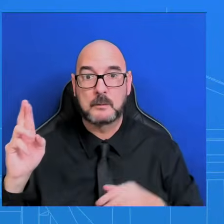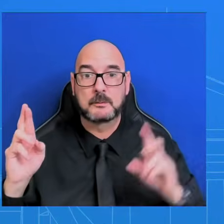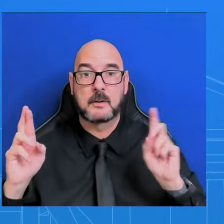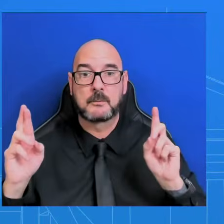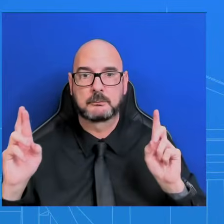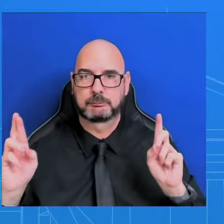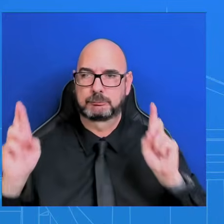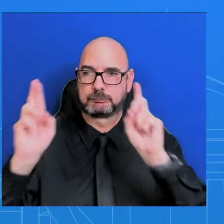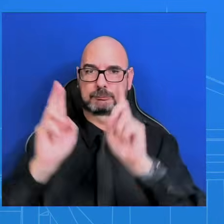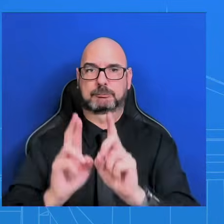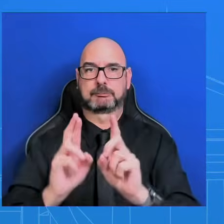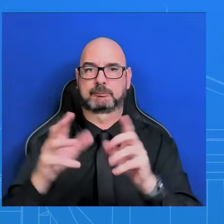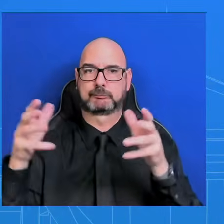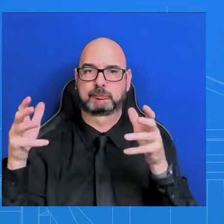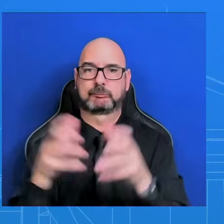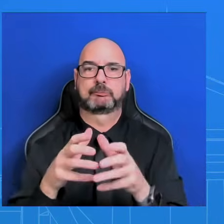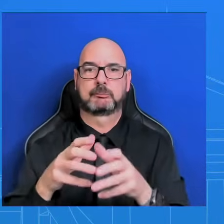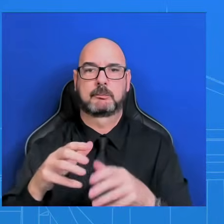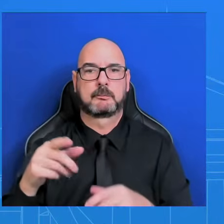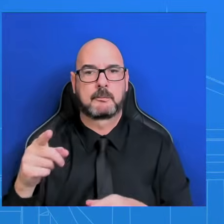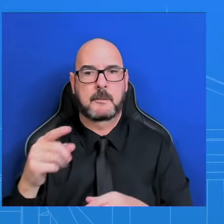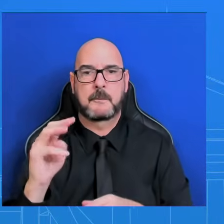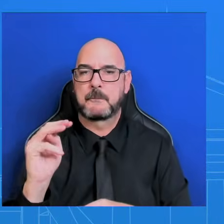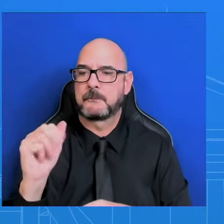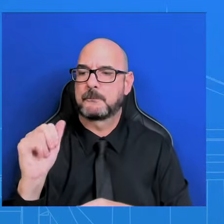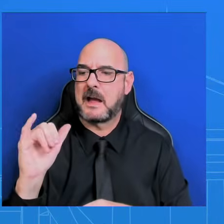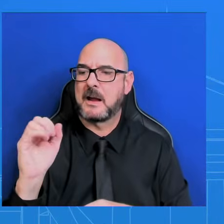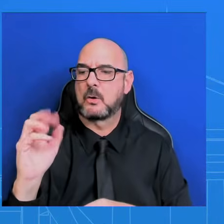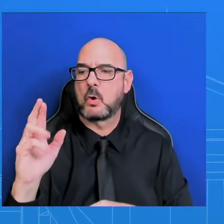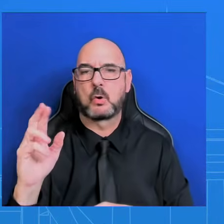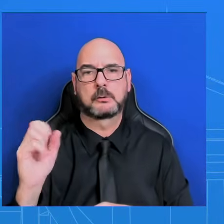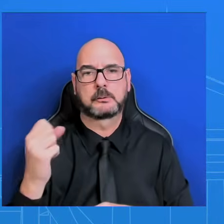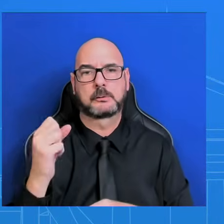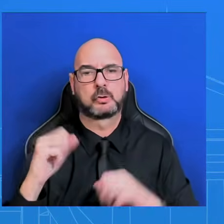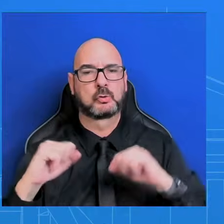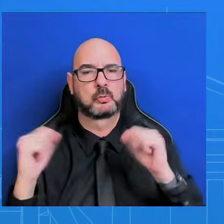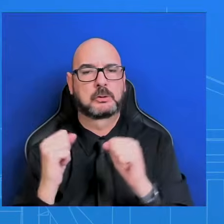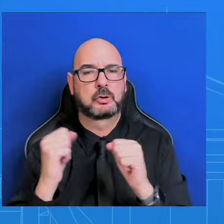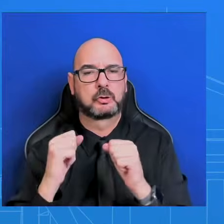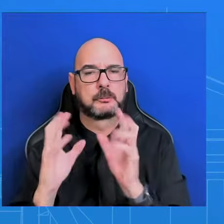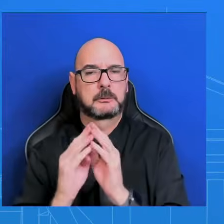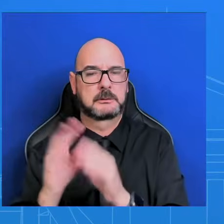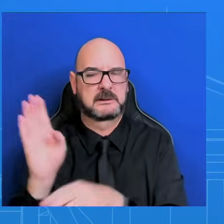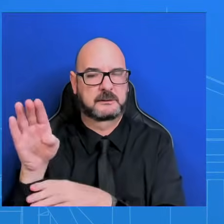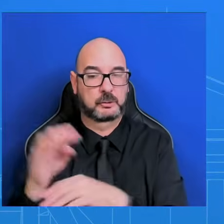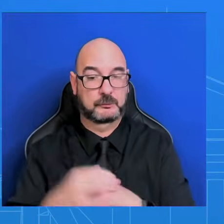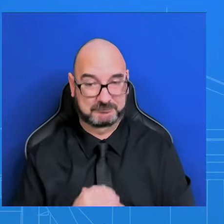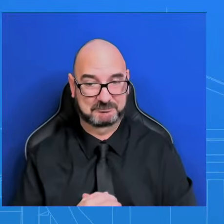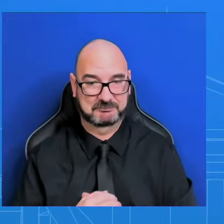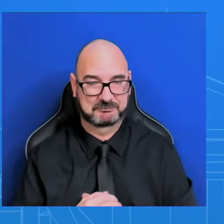to the White House later today. The President will highlight the ongoing partnership between federal and local governments